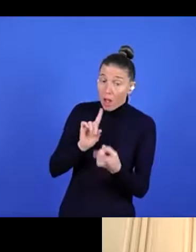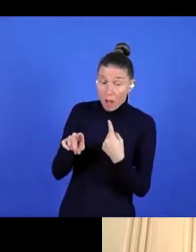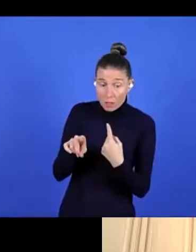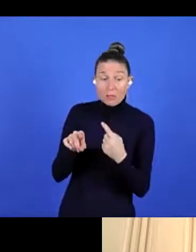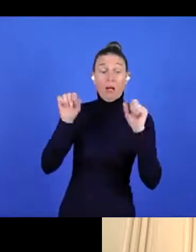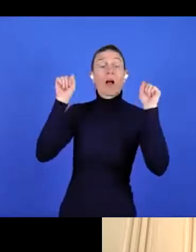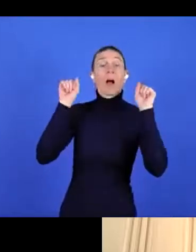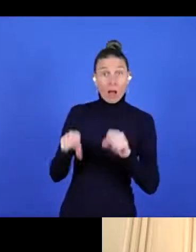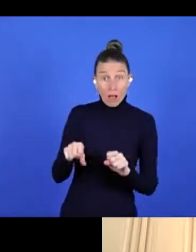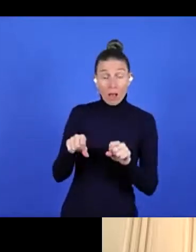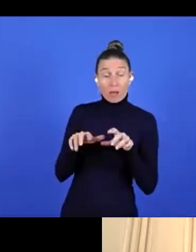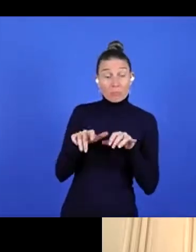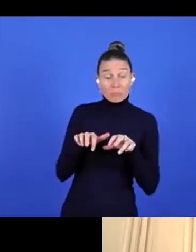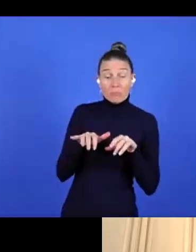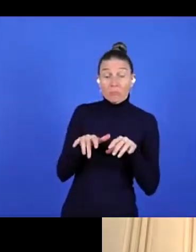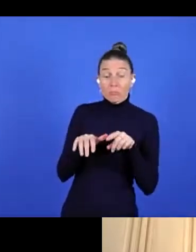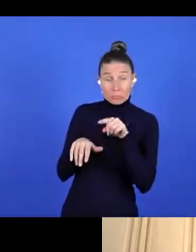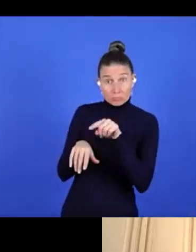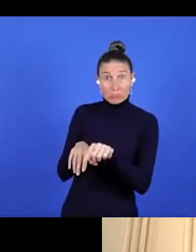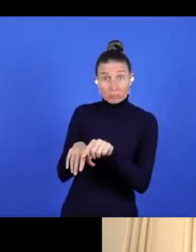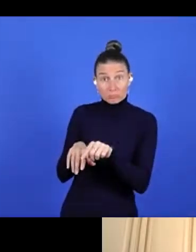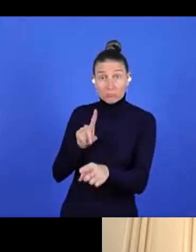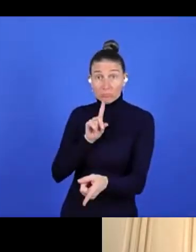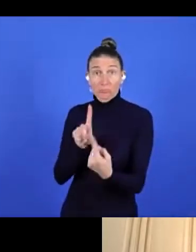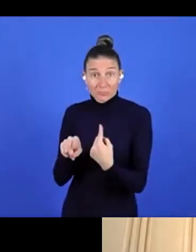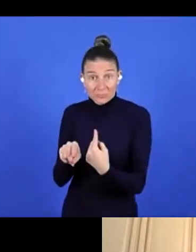, and if you see questions that you can answer